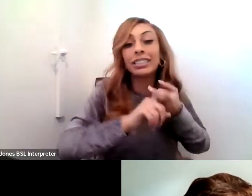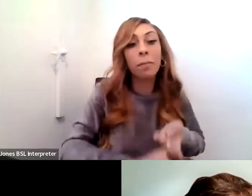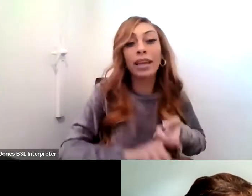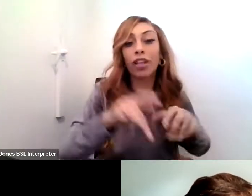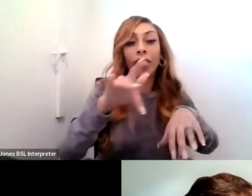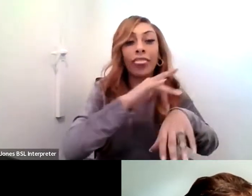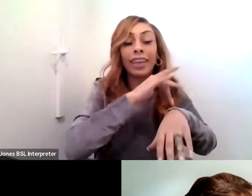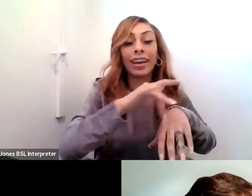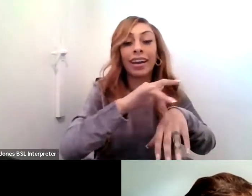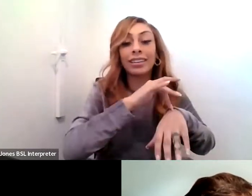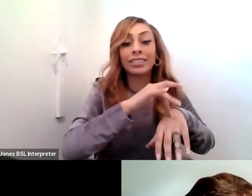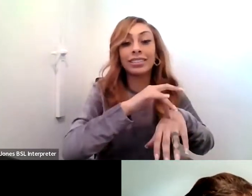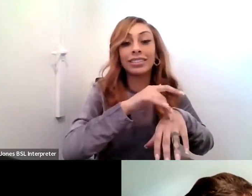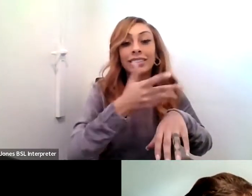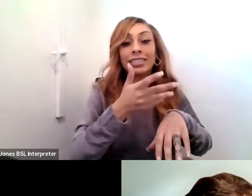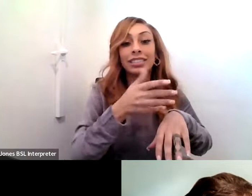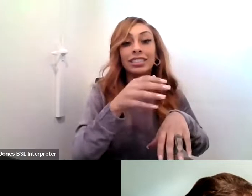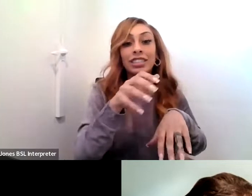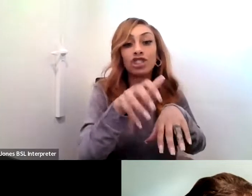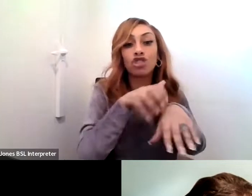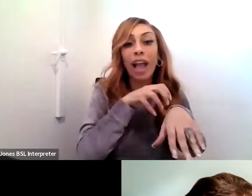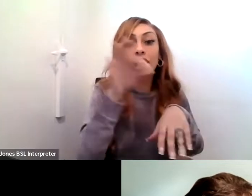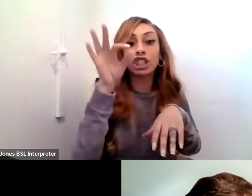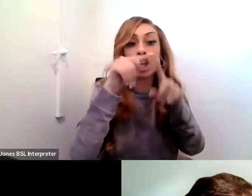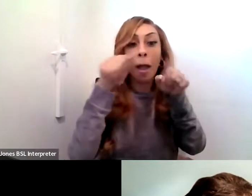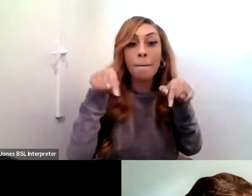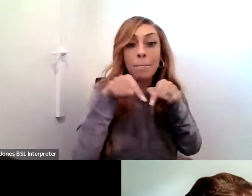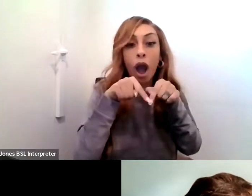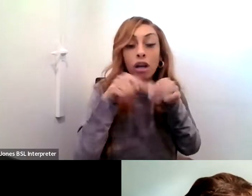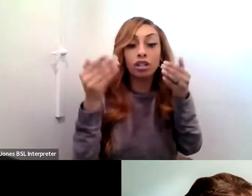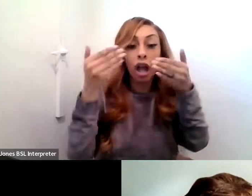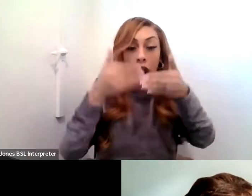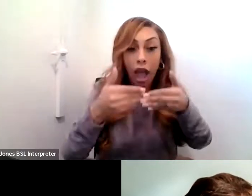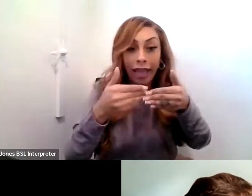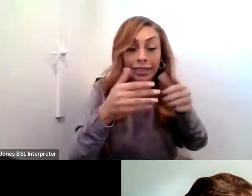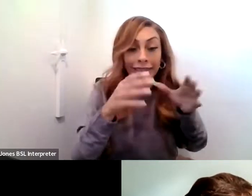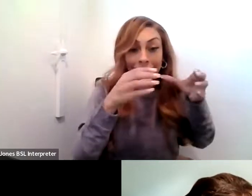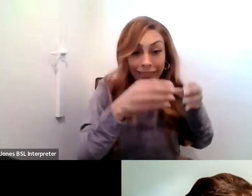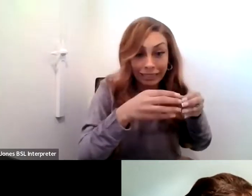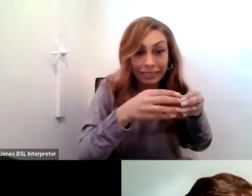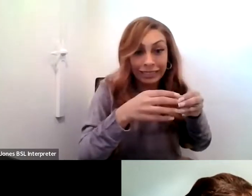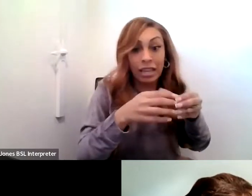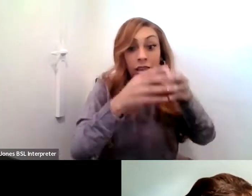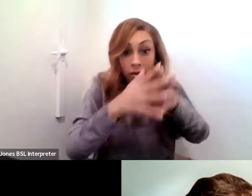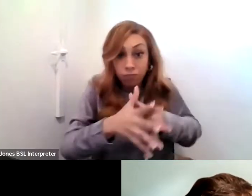a scratch box night is going to be very different from a fully blown performance,